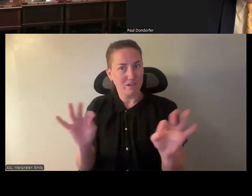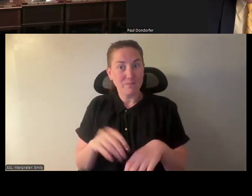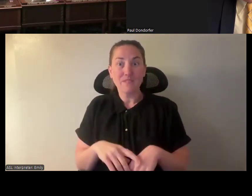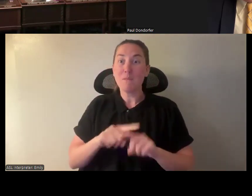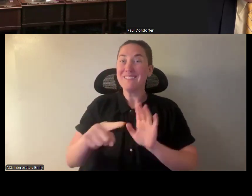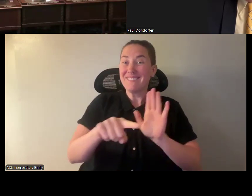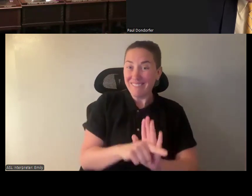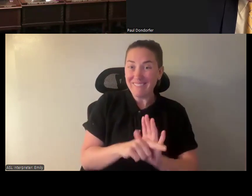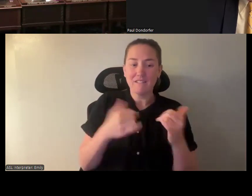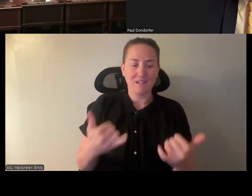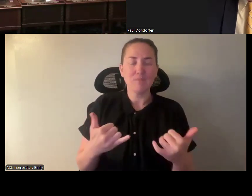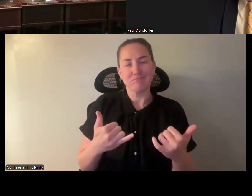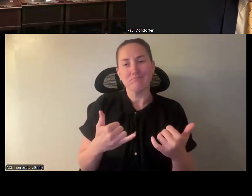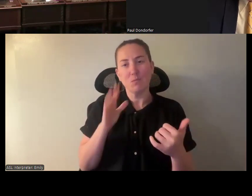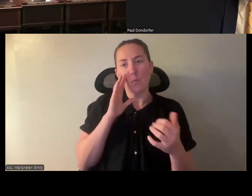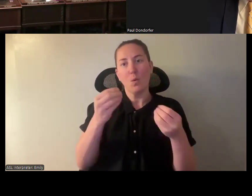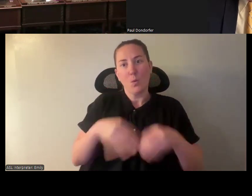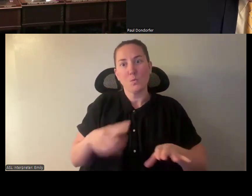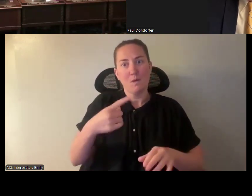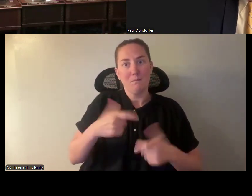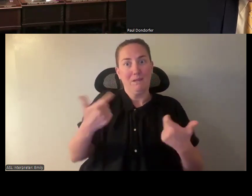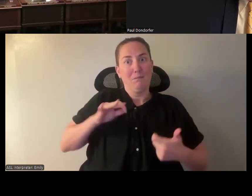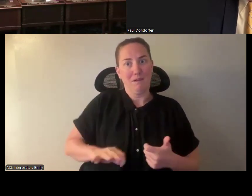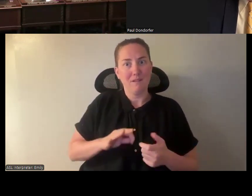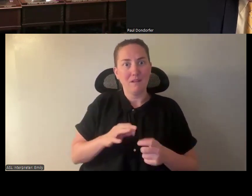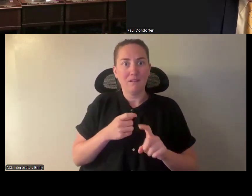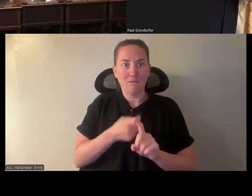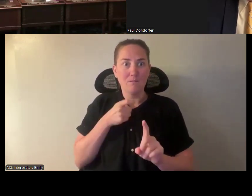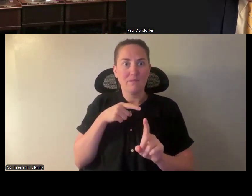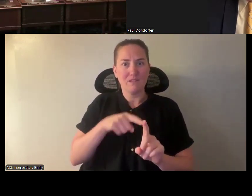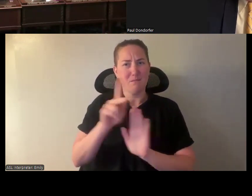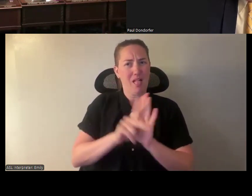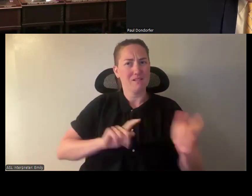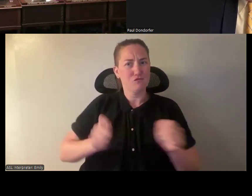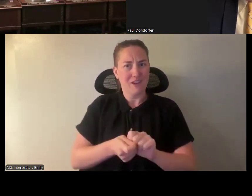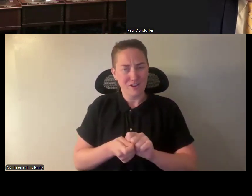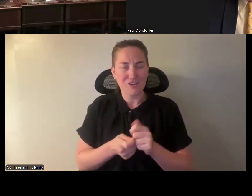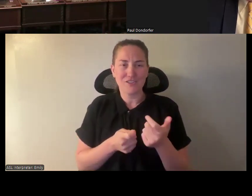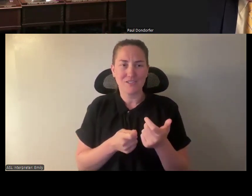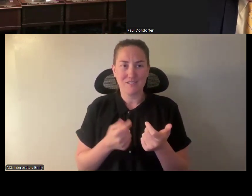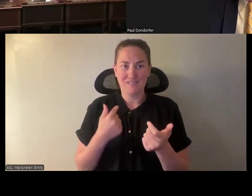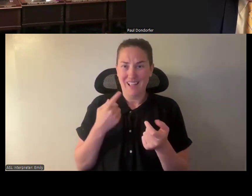is that they are losing a benefit from uh this this policy change which we only got yesterday